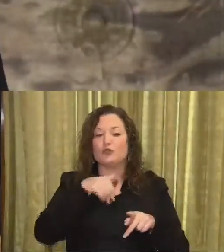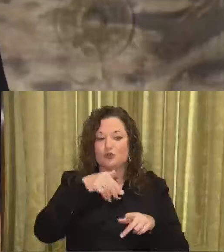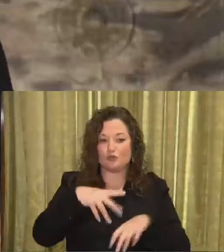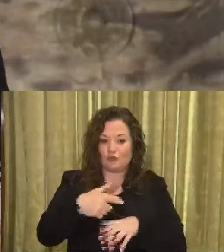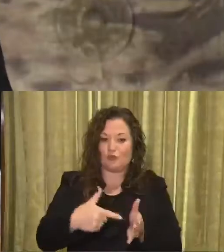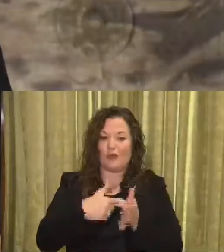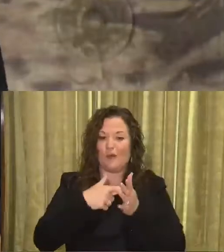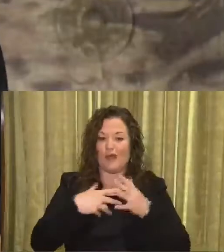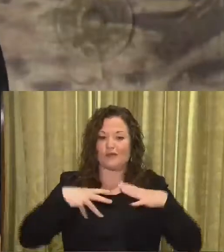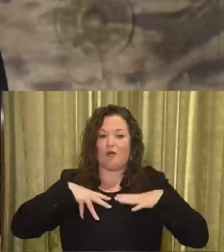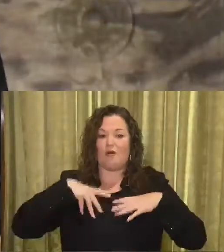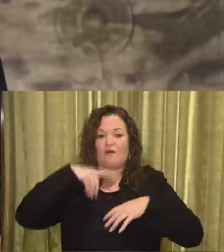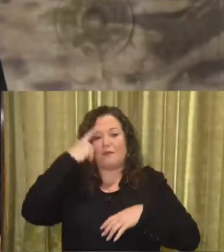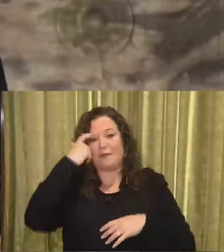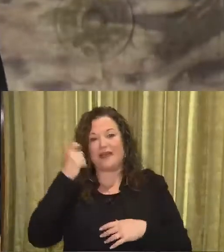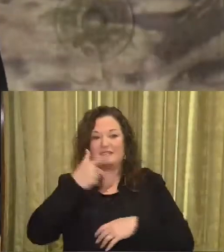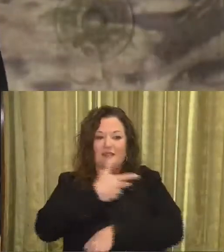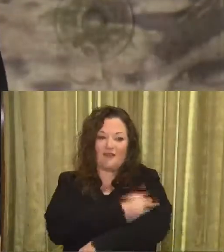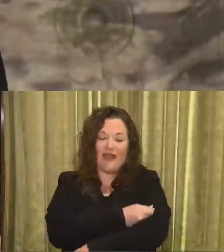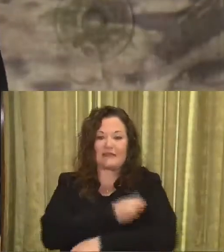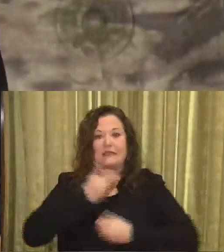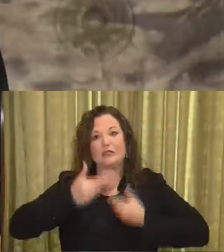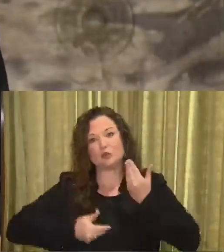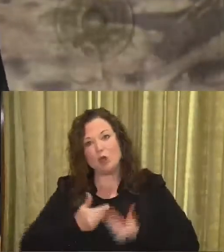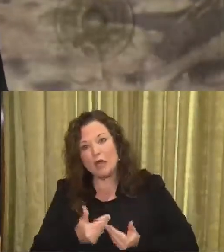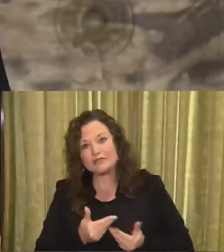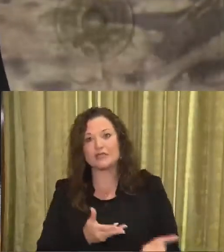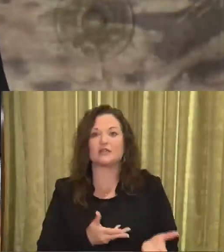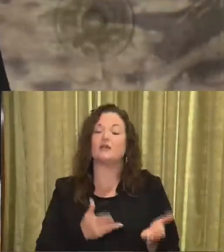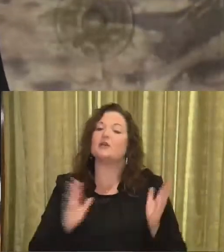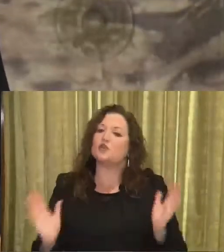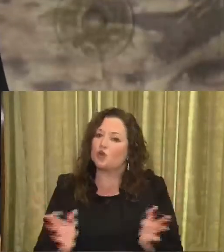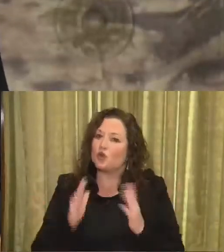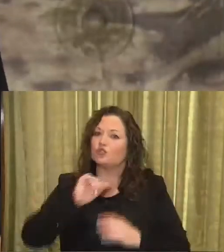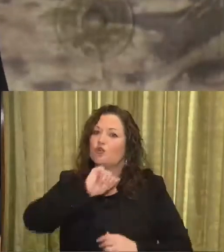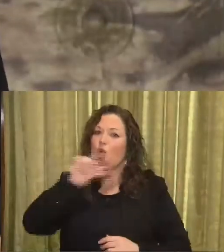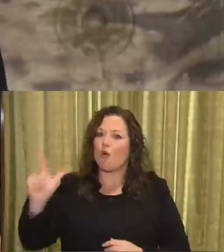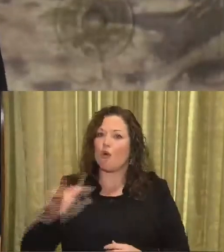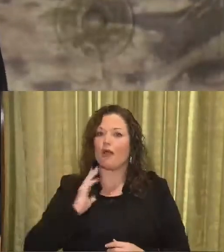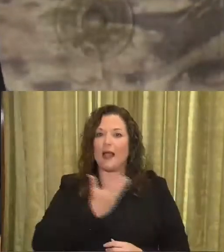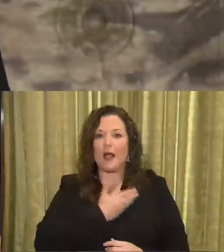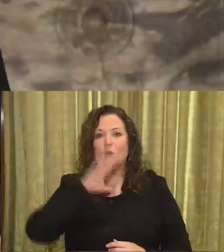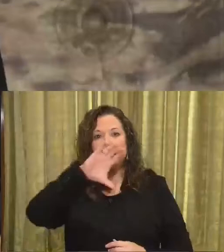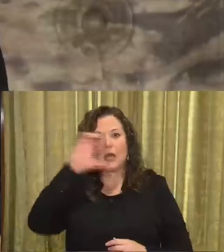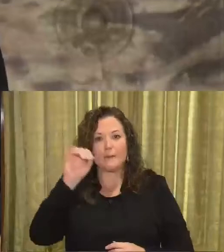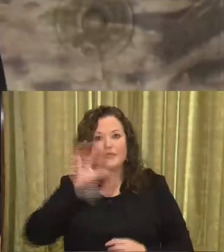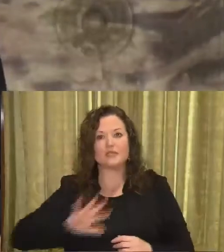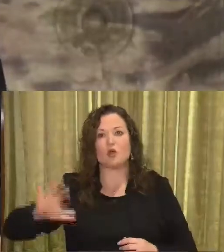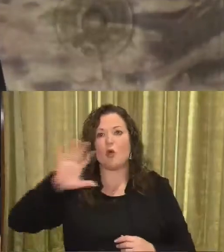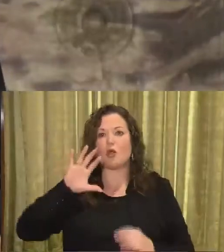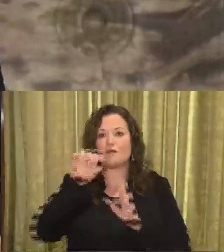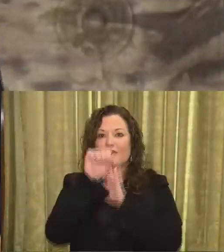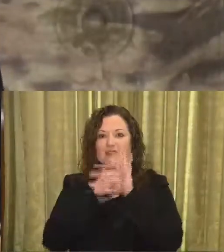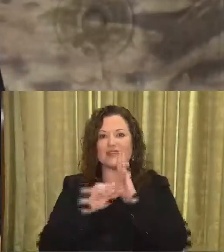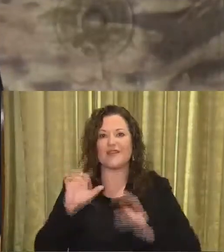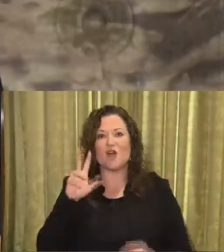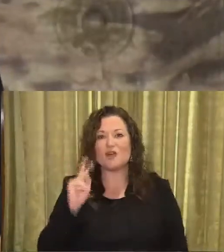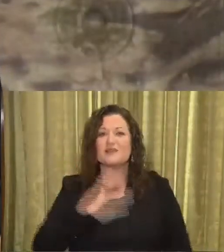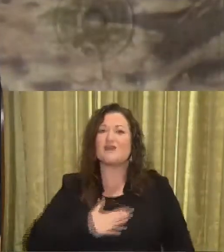driven by the vaccination process. So we're urging all our employers all across the state to to really weigh in on this and